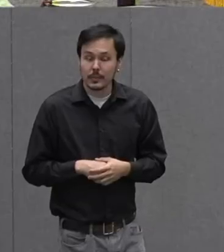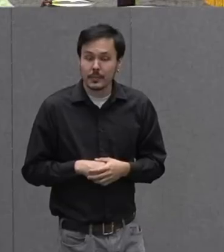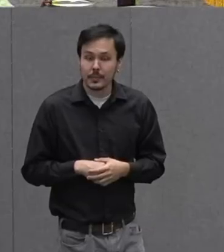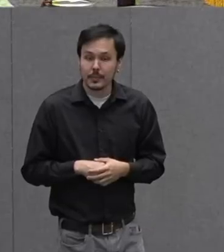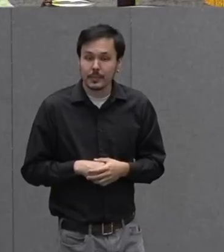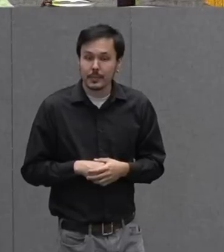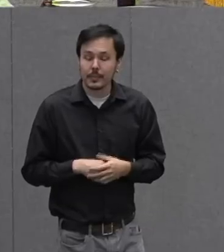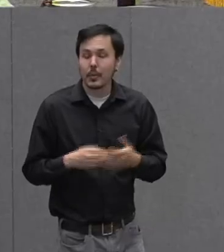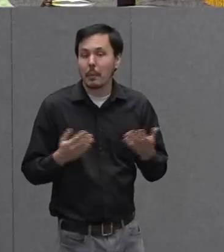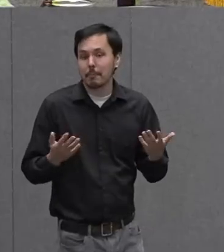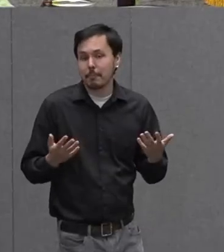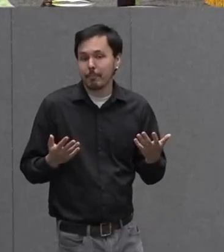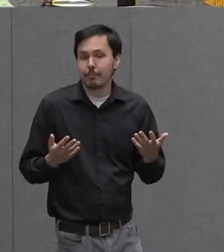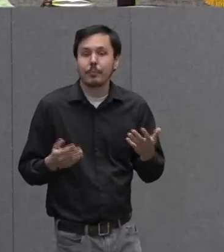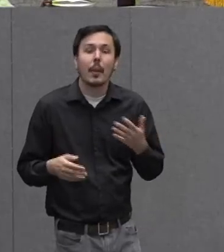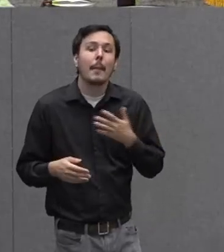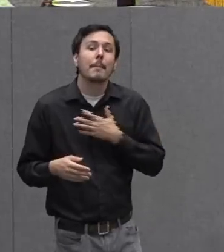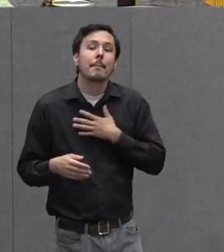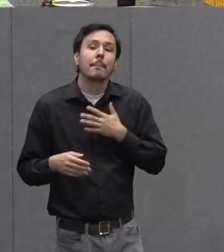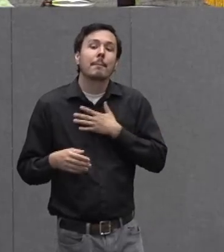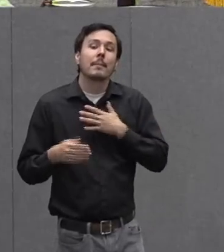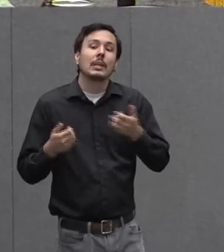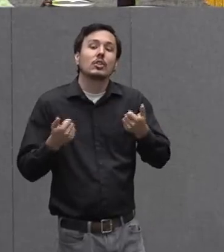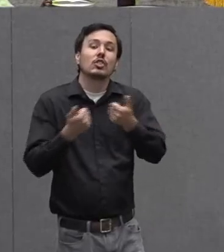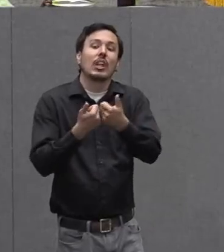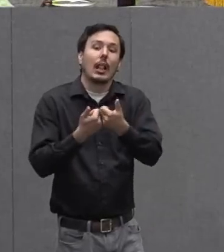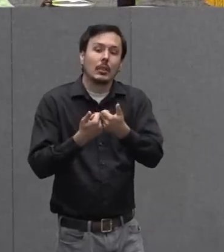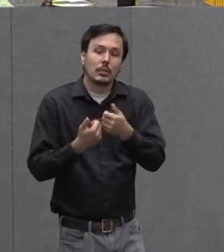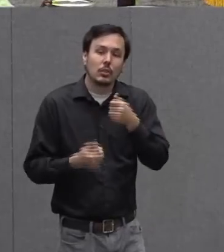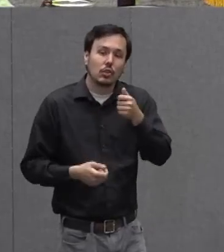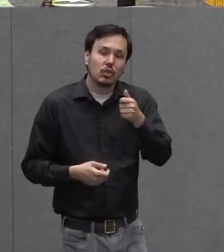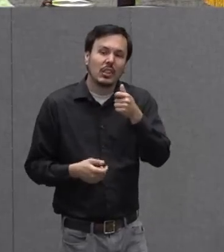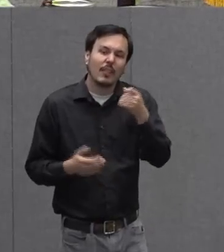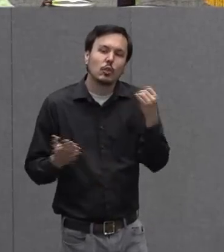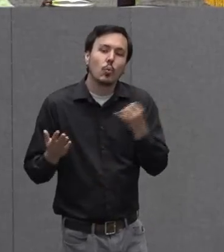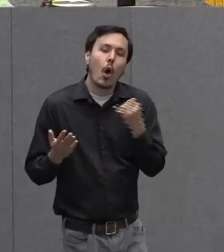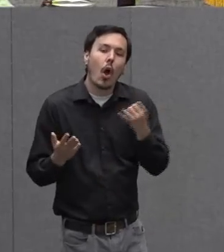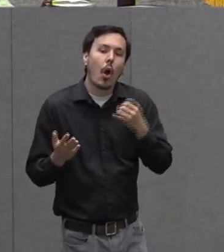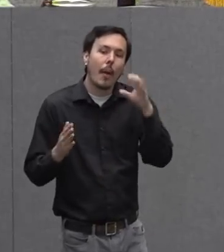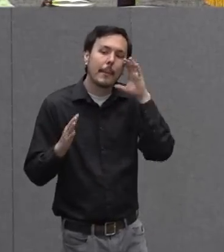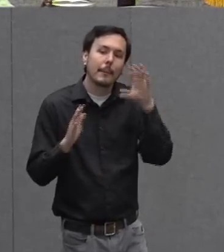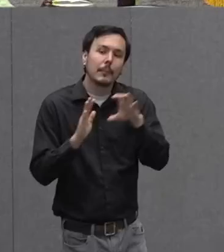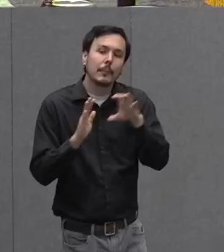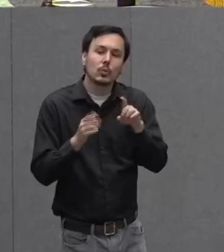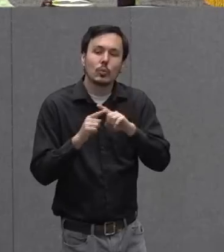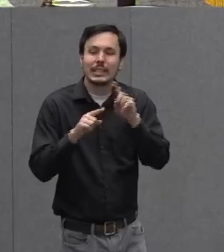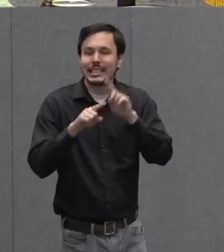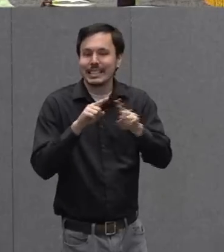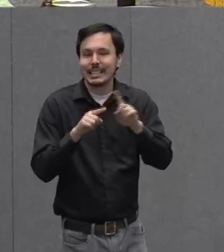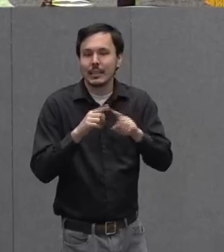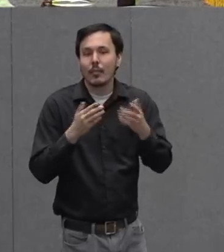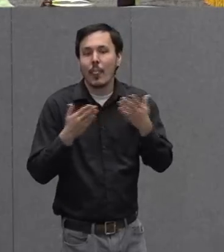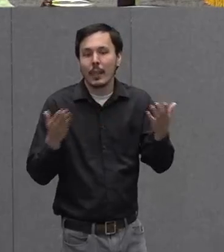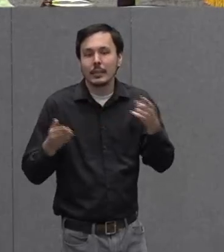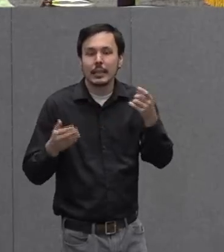So I challenge you to draw a picture of what happens with different things have light shining on them.